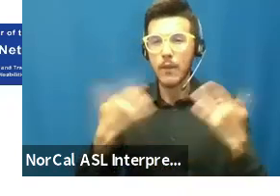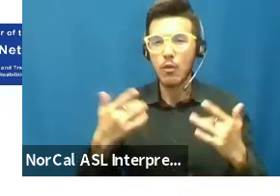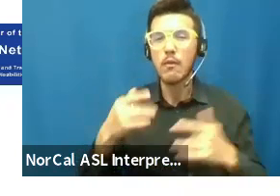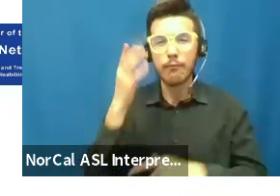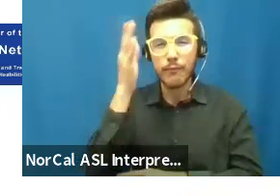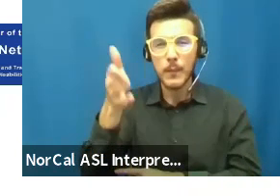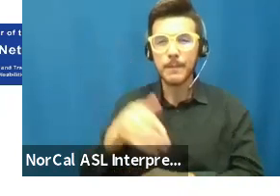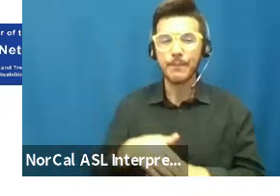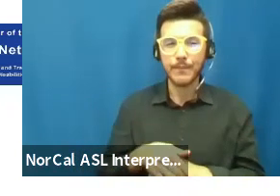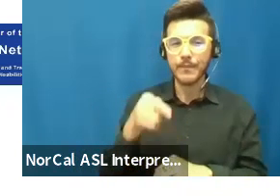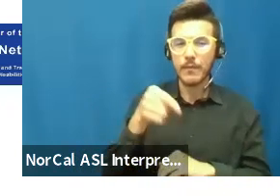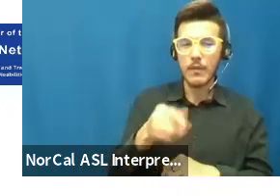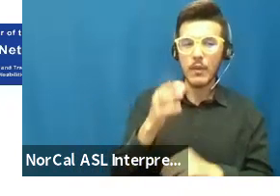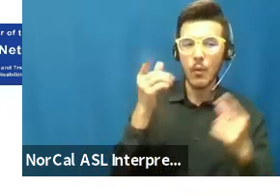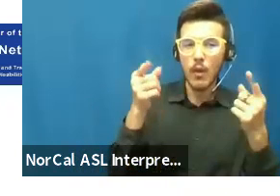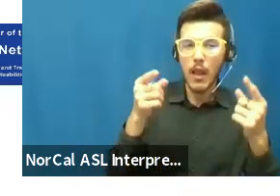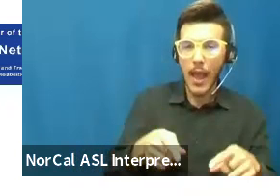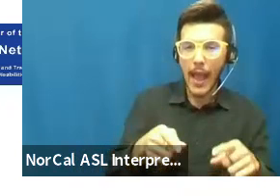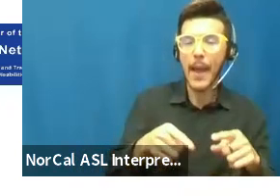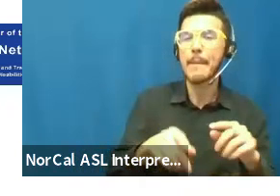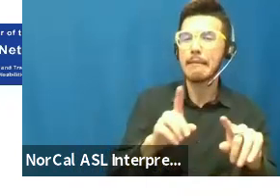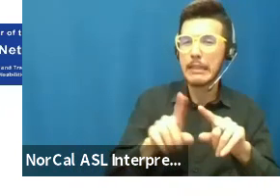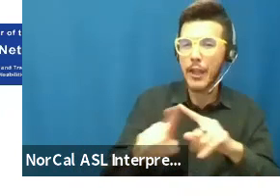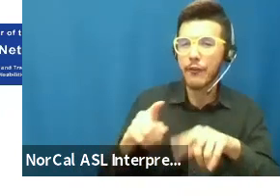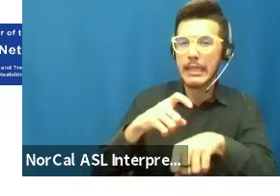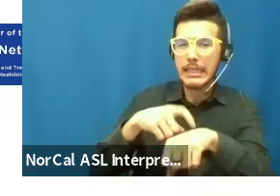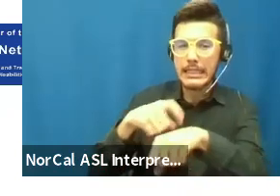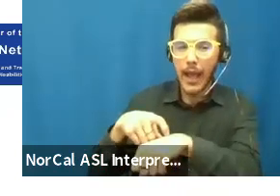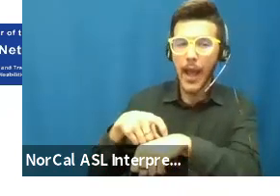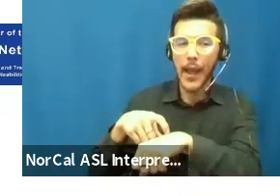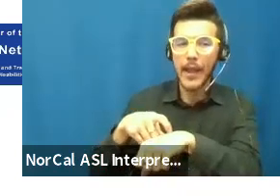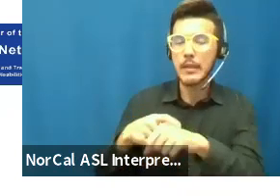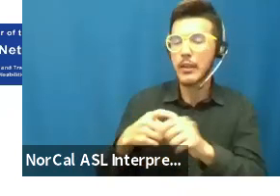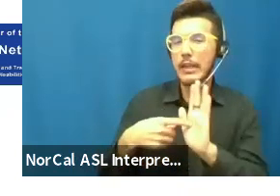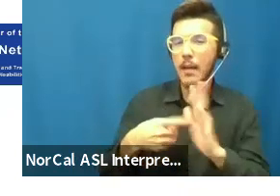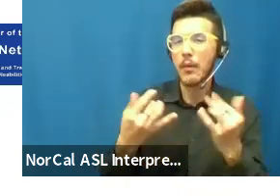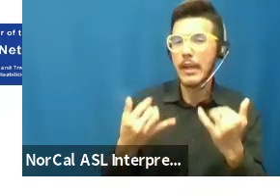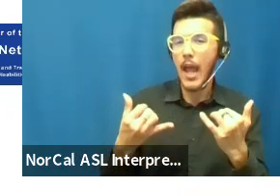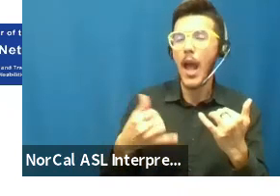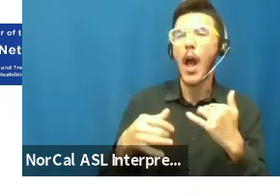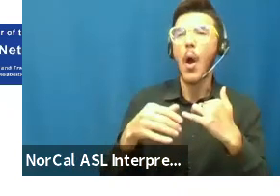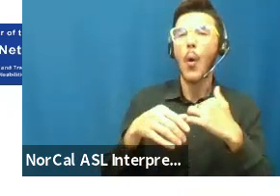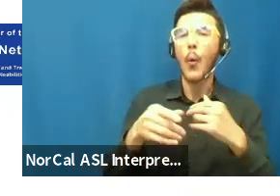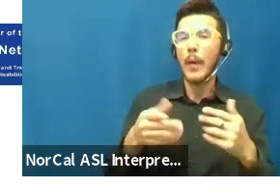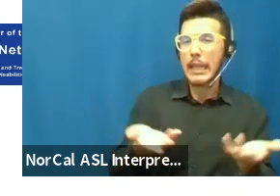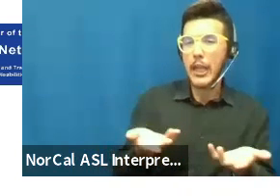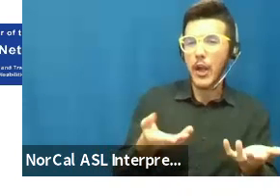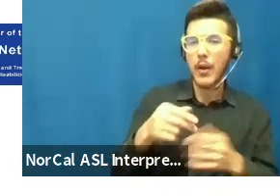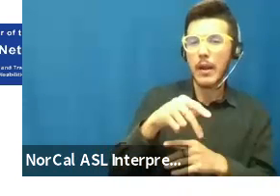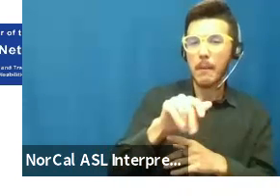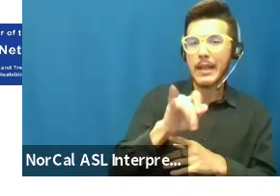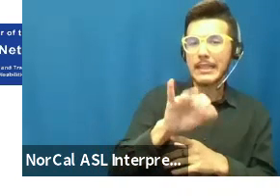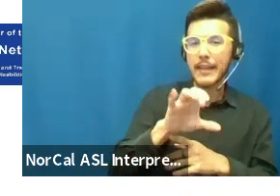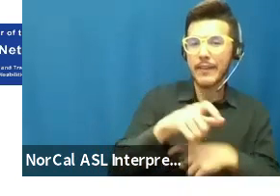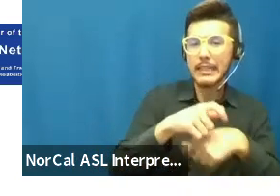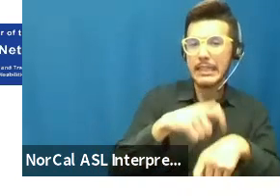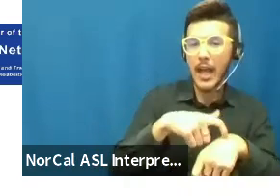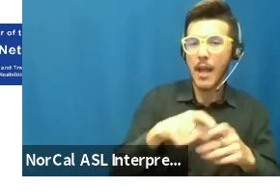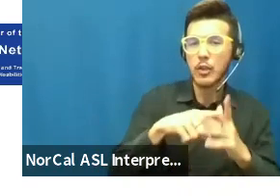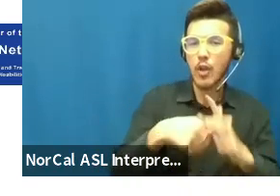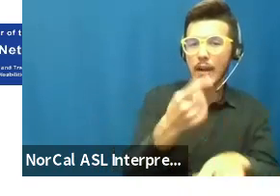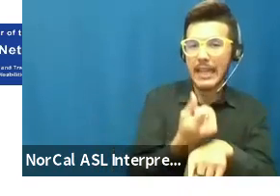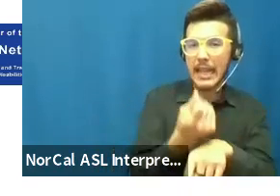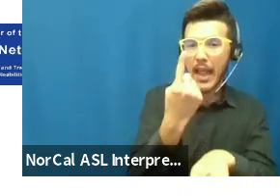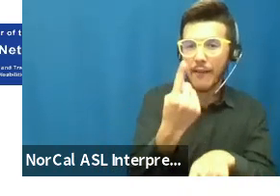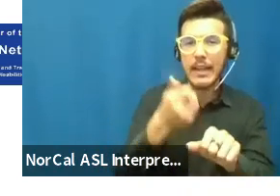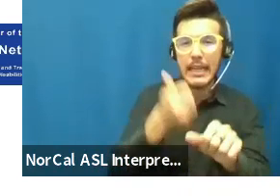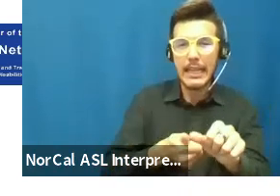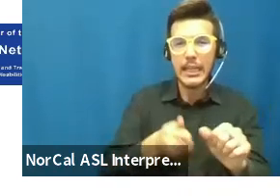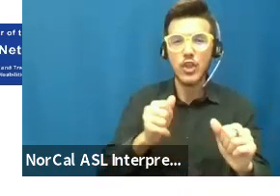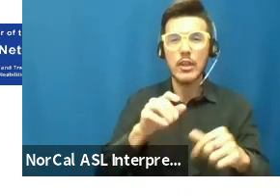Eastern, 1:30 Central, 12:30 mountain and 11:30 a.m. Pacific time. By being here you are on the